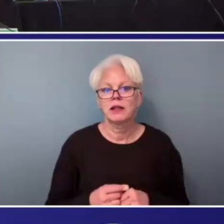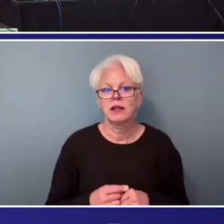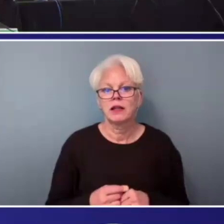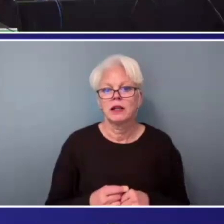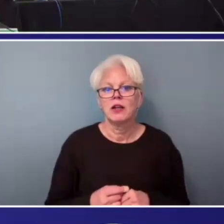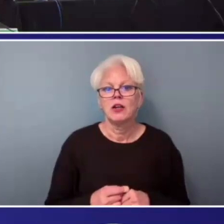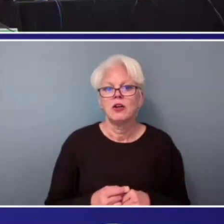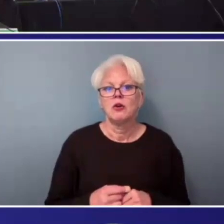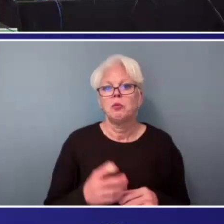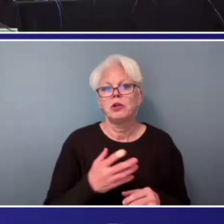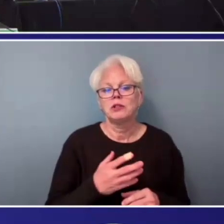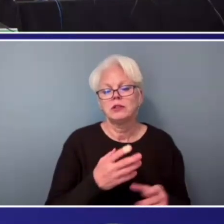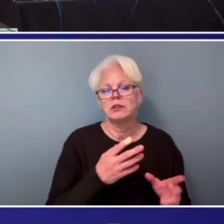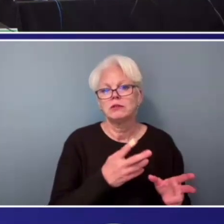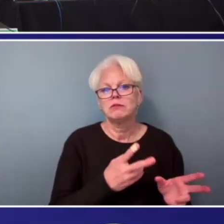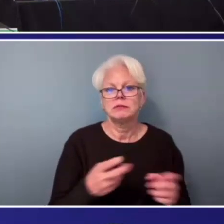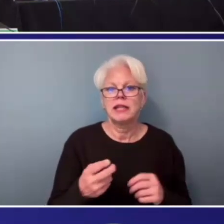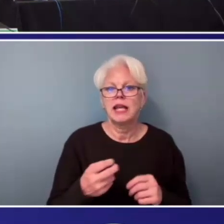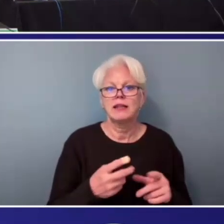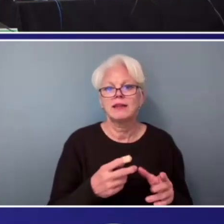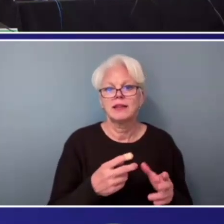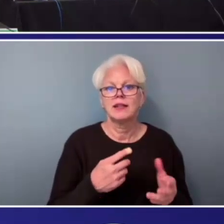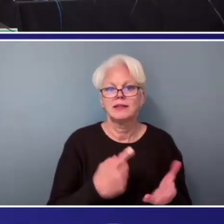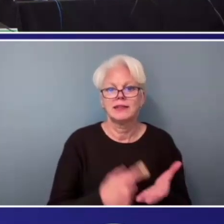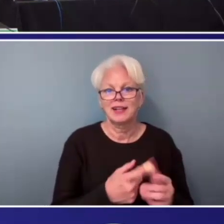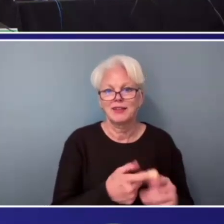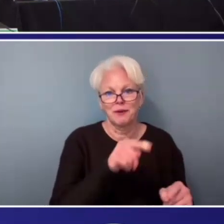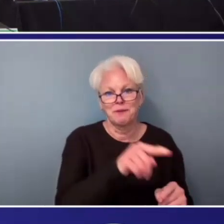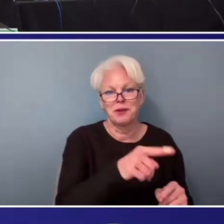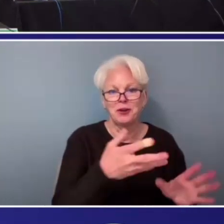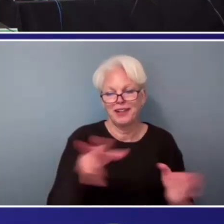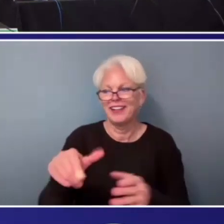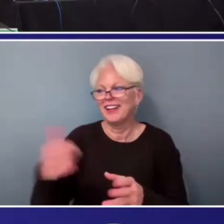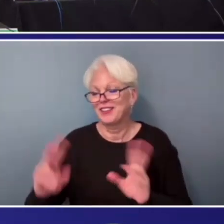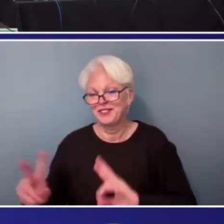you and to others here on the group. And the question why,